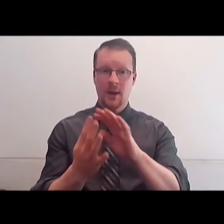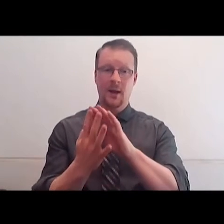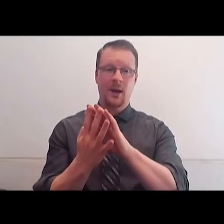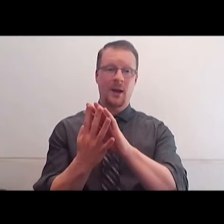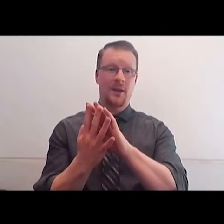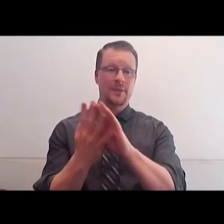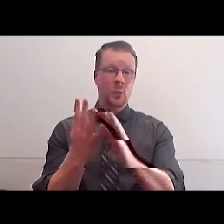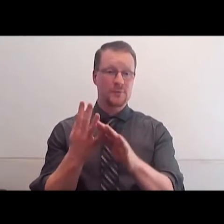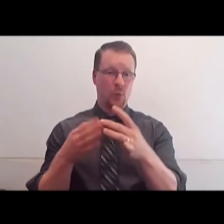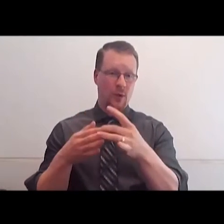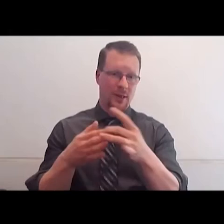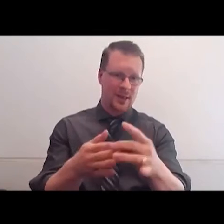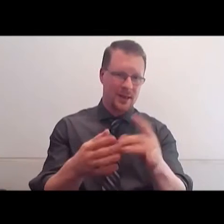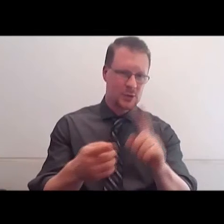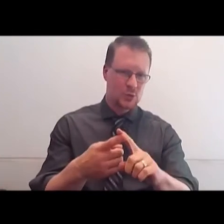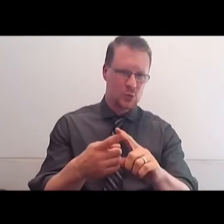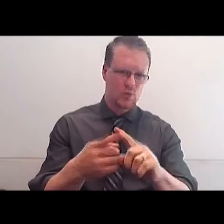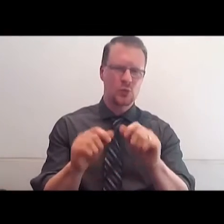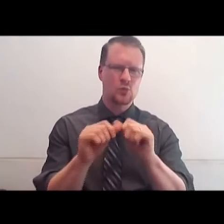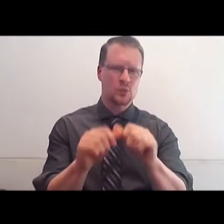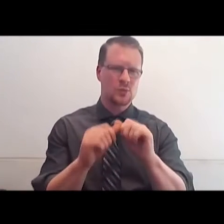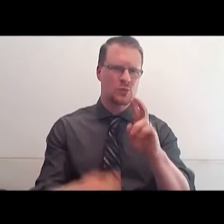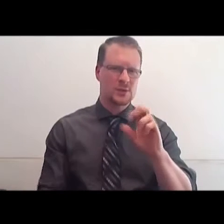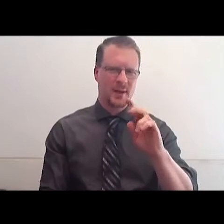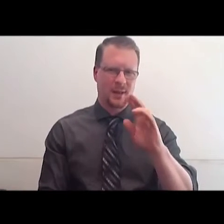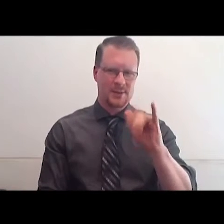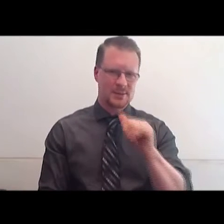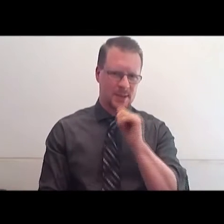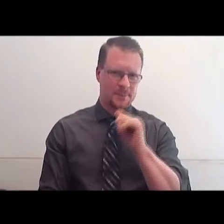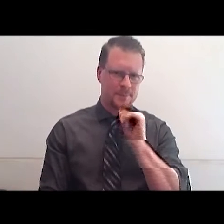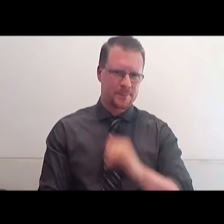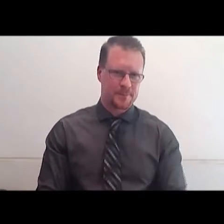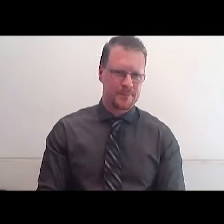relevance, and those four the two resiliency.